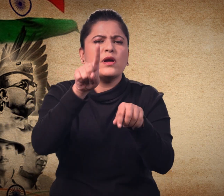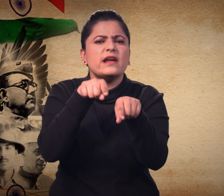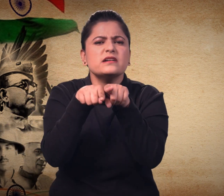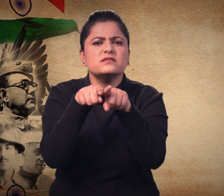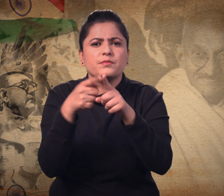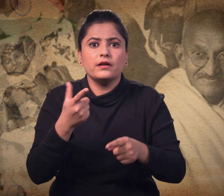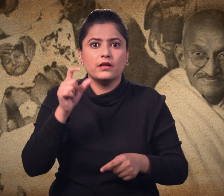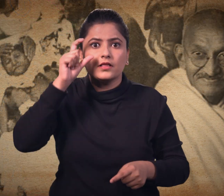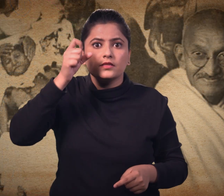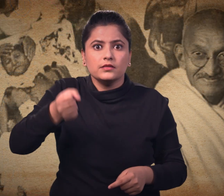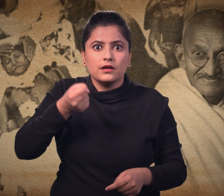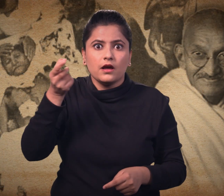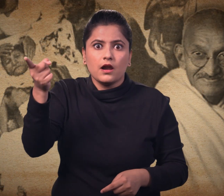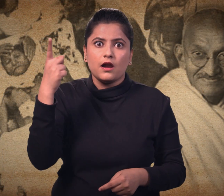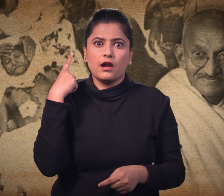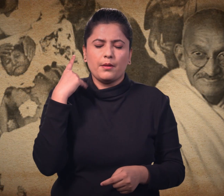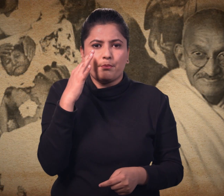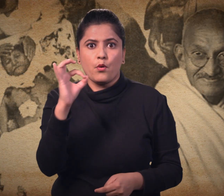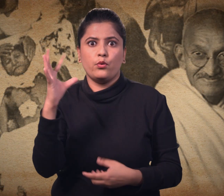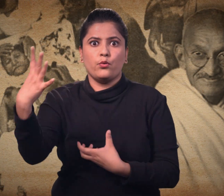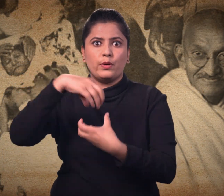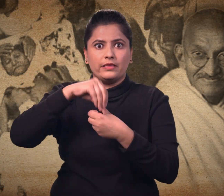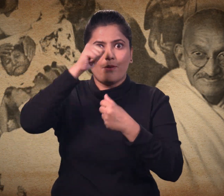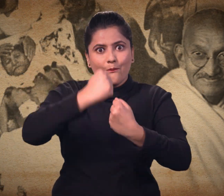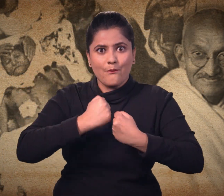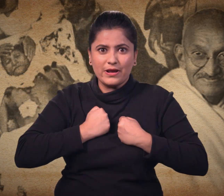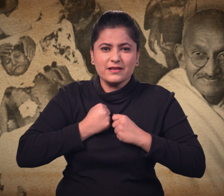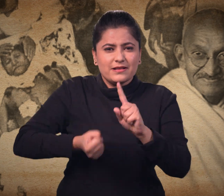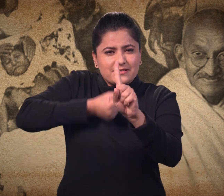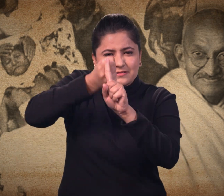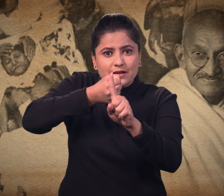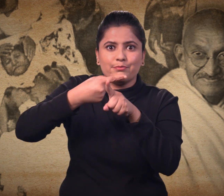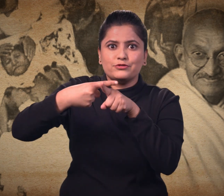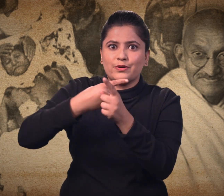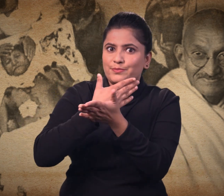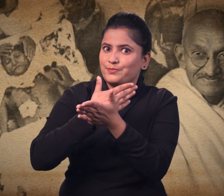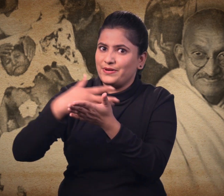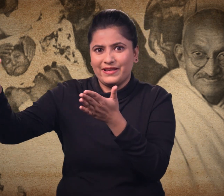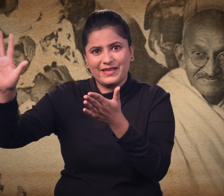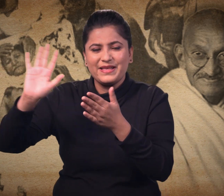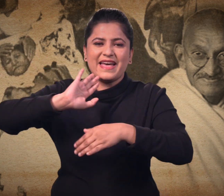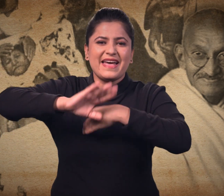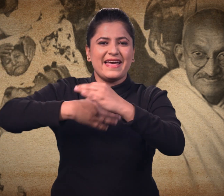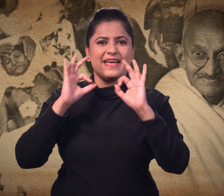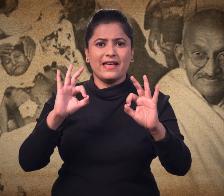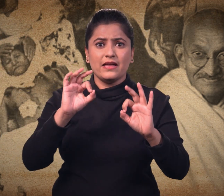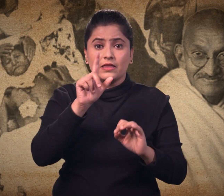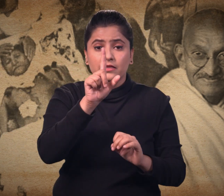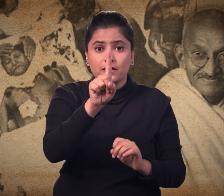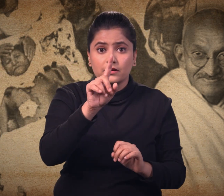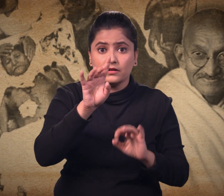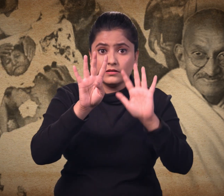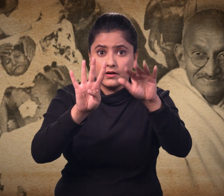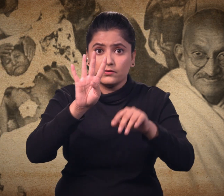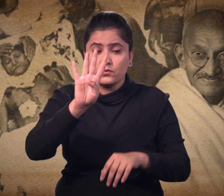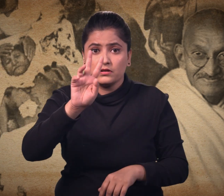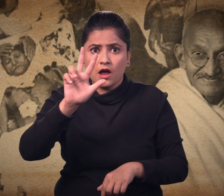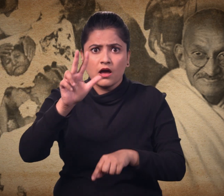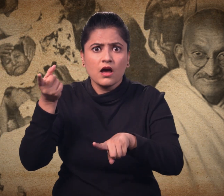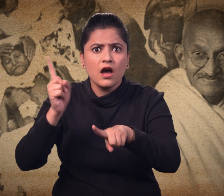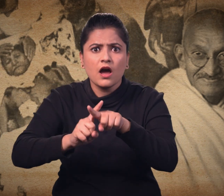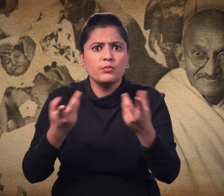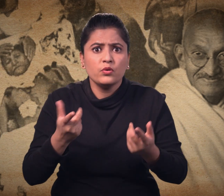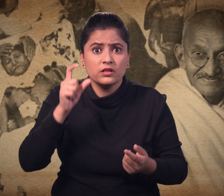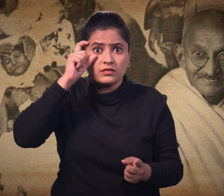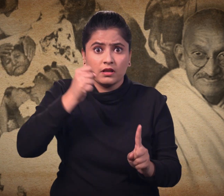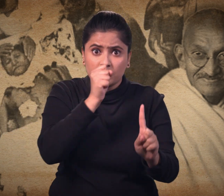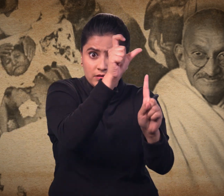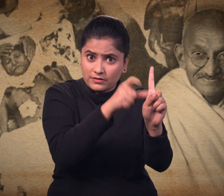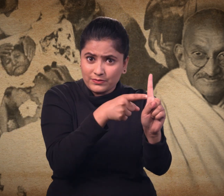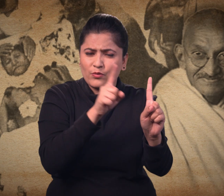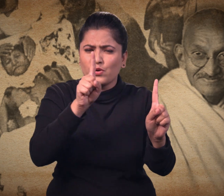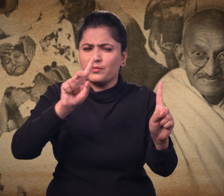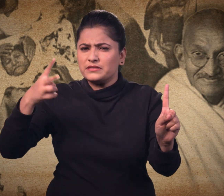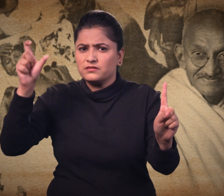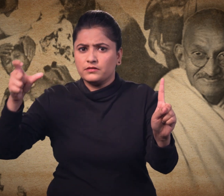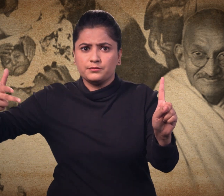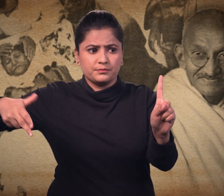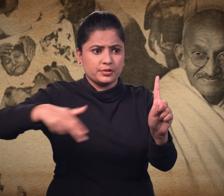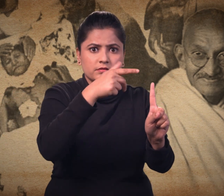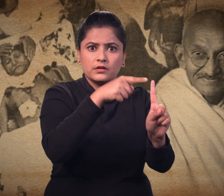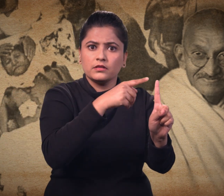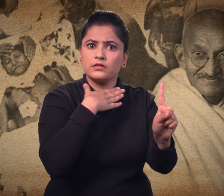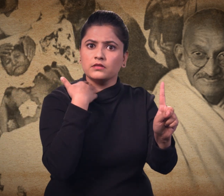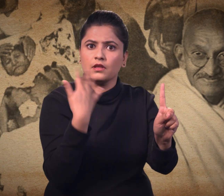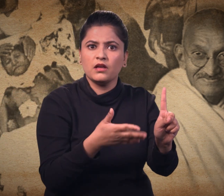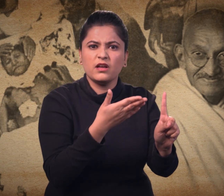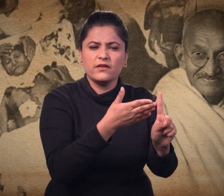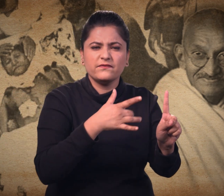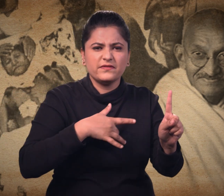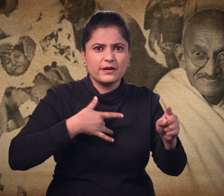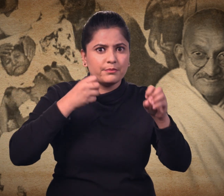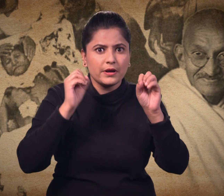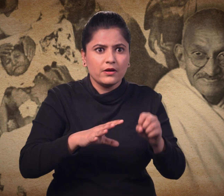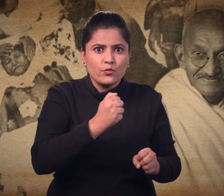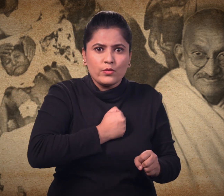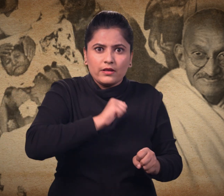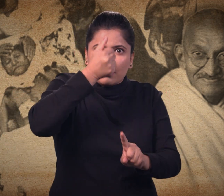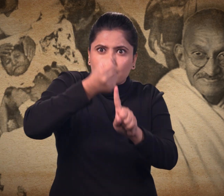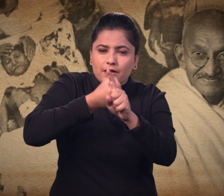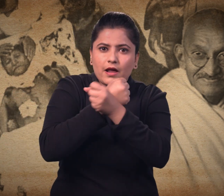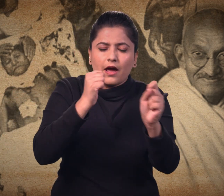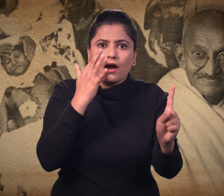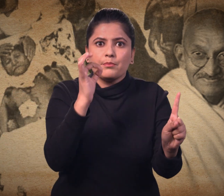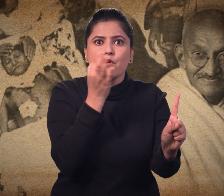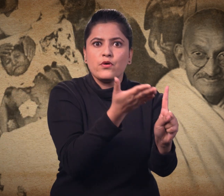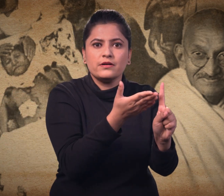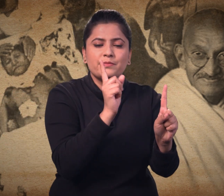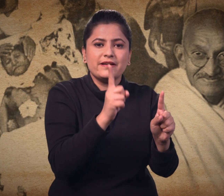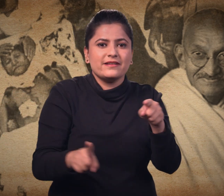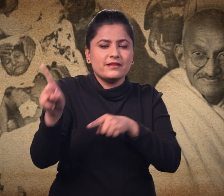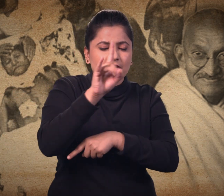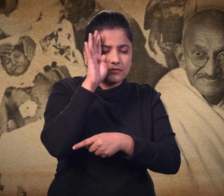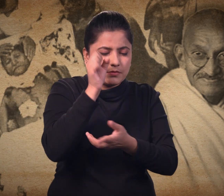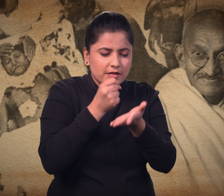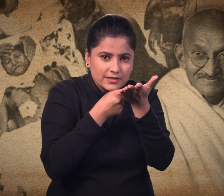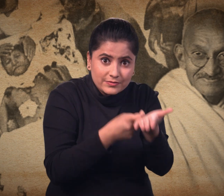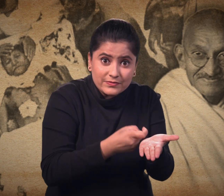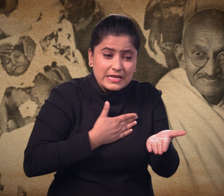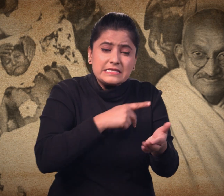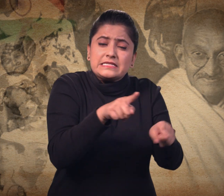Mahatma Gandhi was instrumental in getting freedom for India and people were sad when he was shot in 1948 We celebrate his sacrifice on Martyrs Day.